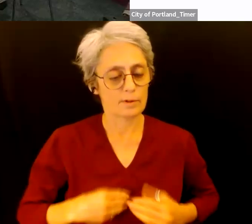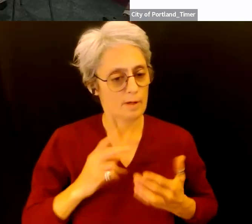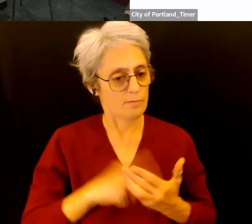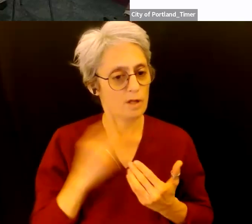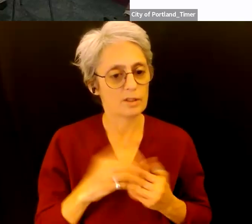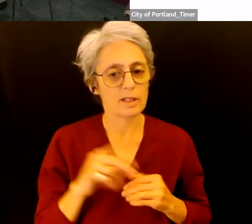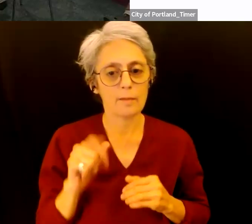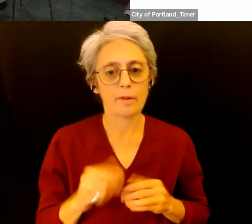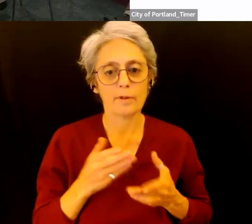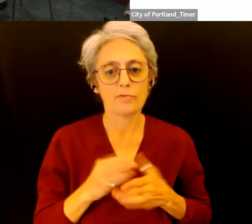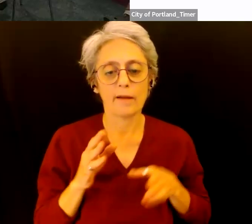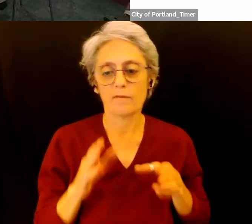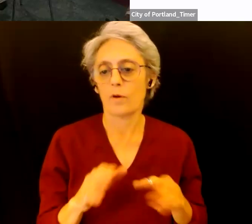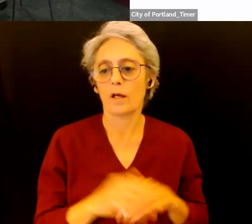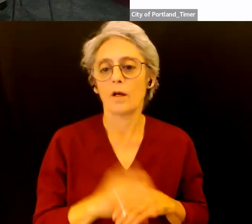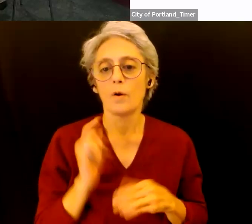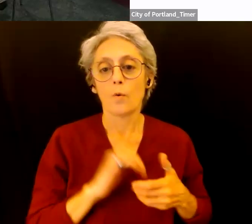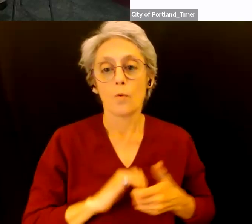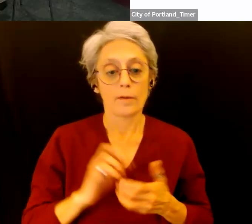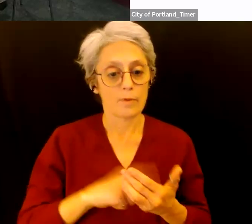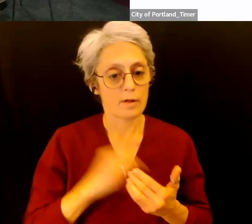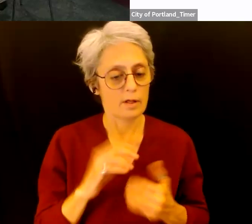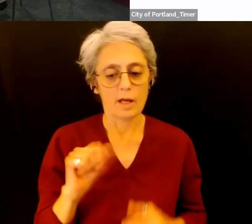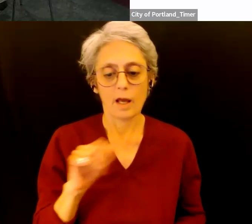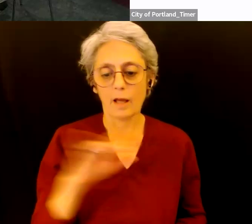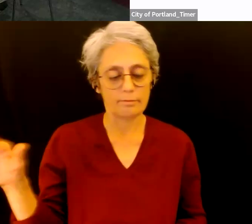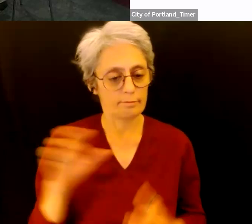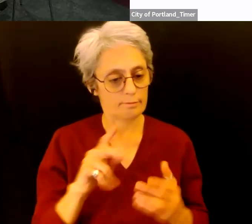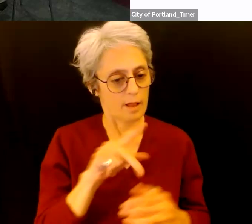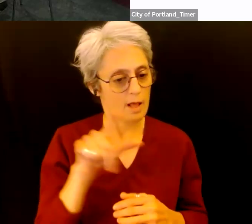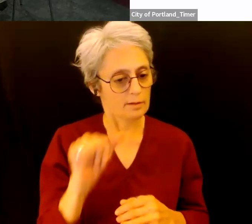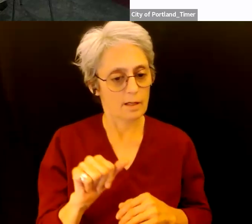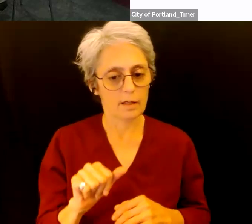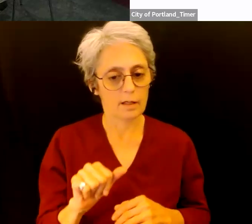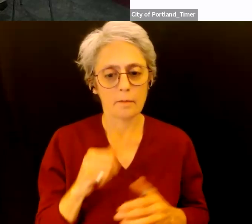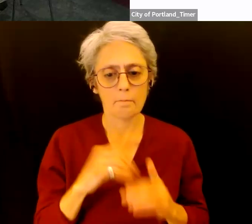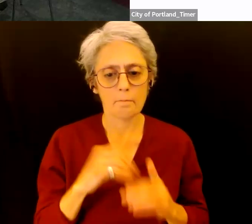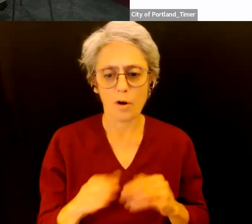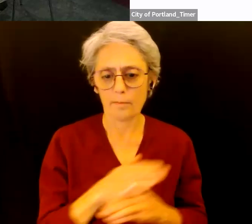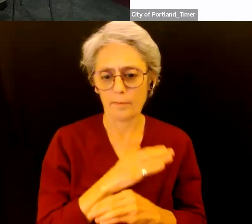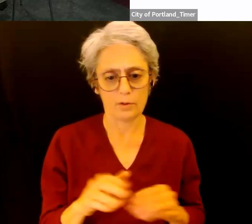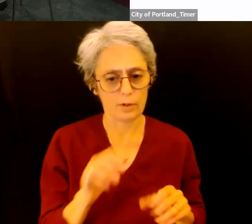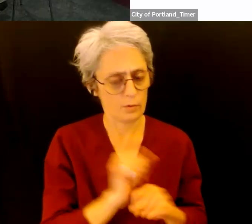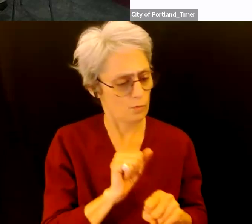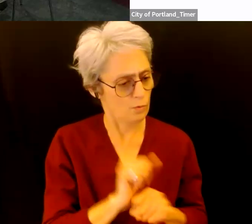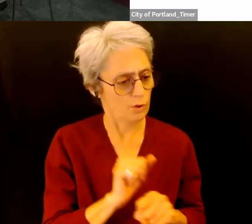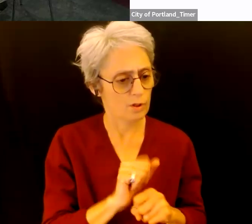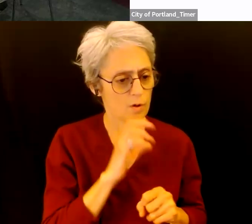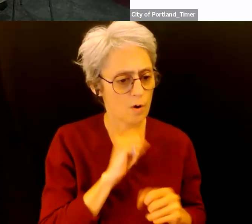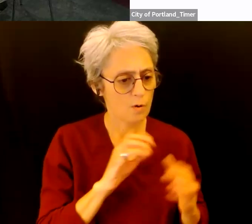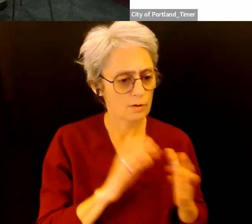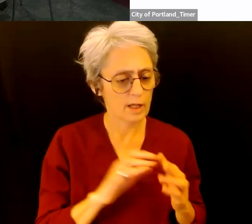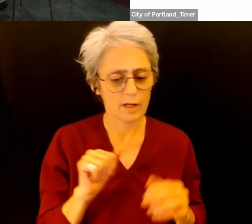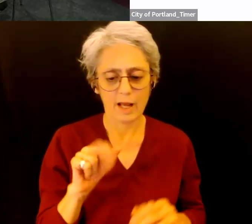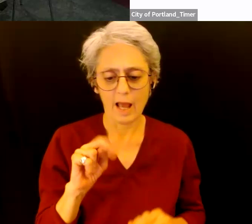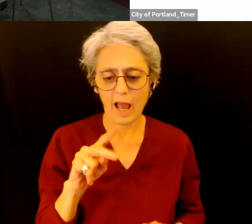One of these collaborative projects is Ankeny Plaza. Born between work between Old Town, Ankeny Alley Association, neighbors, businesses.